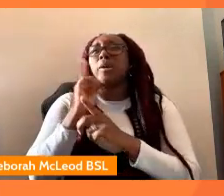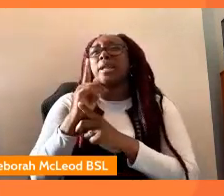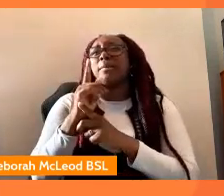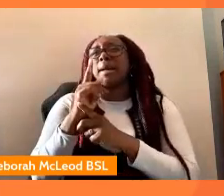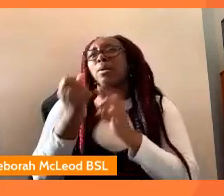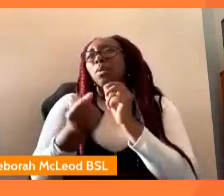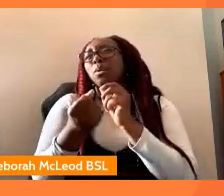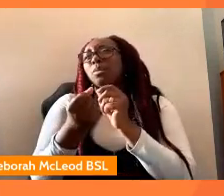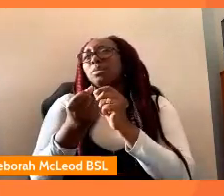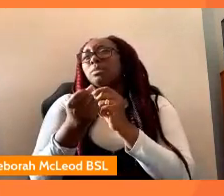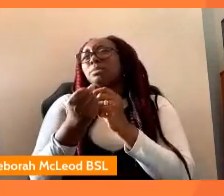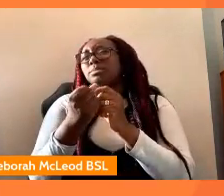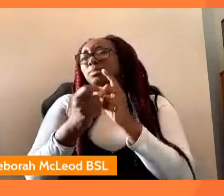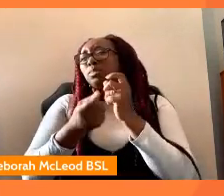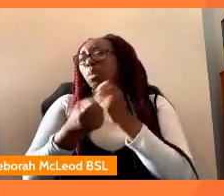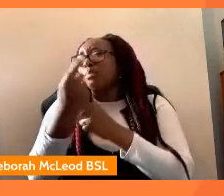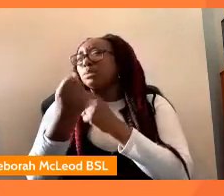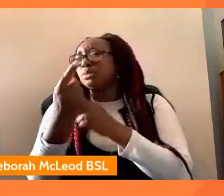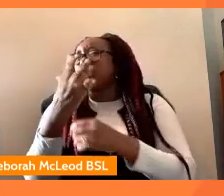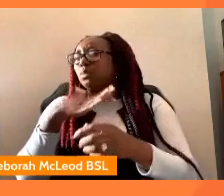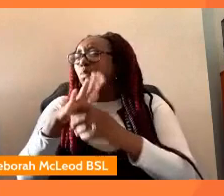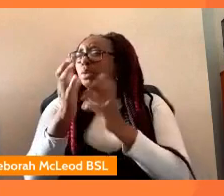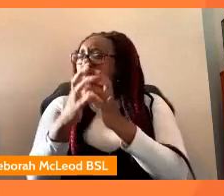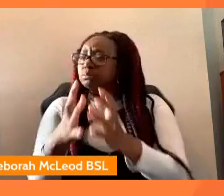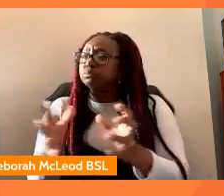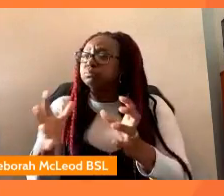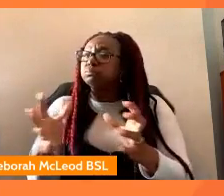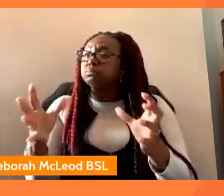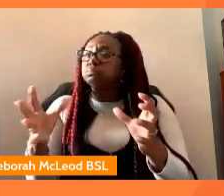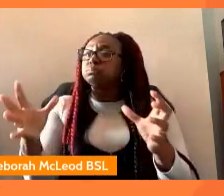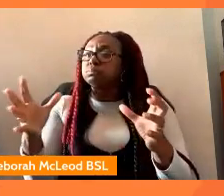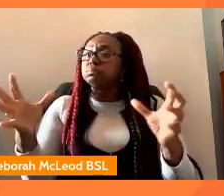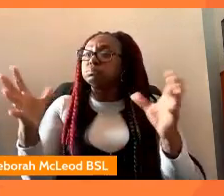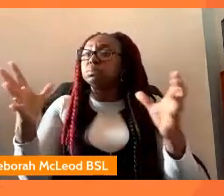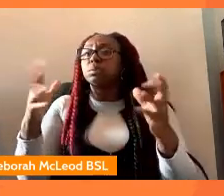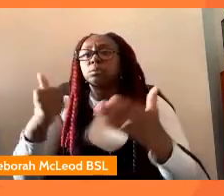that we want it to grow and with its growth the support financially